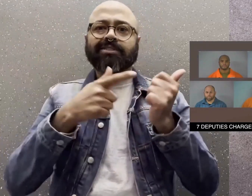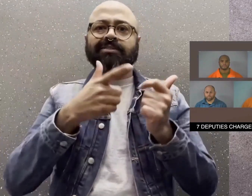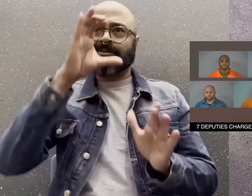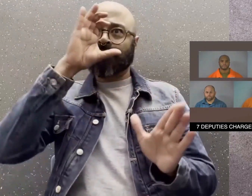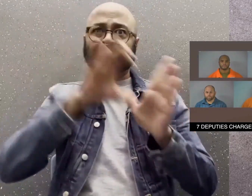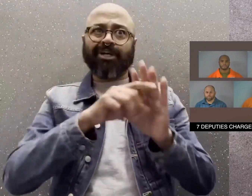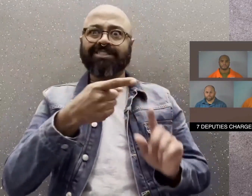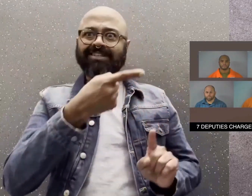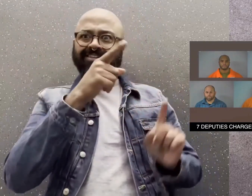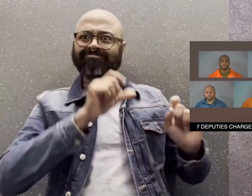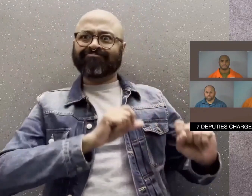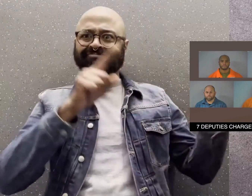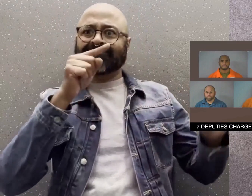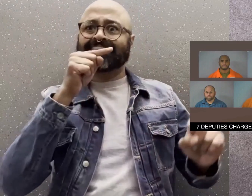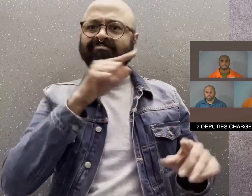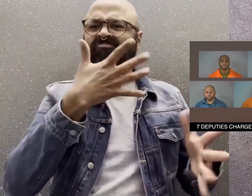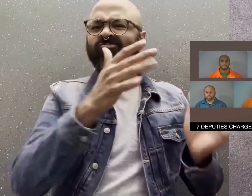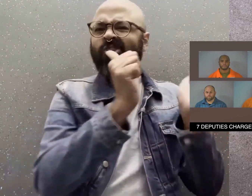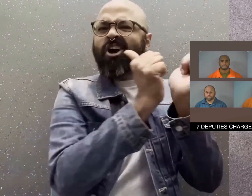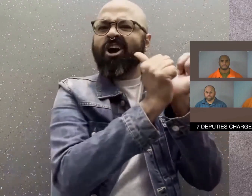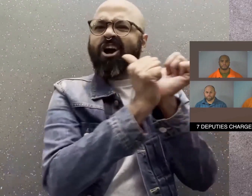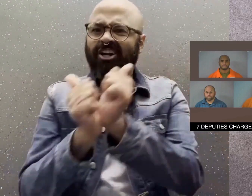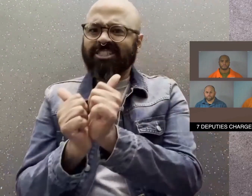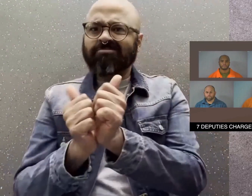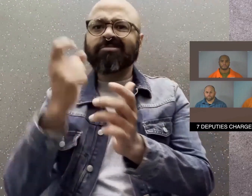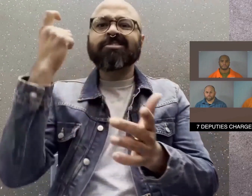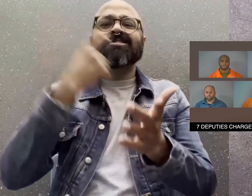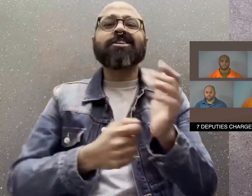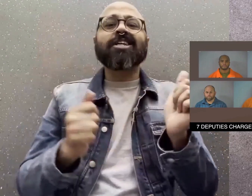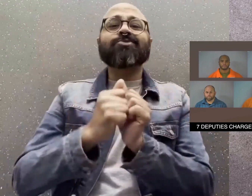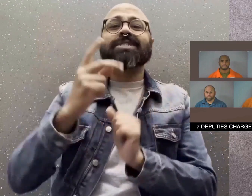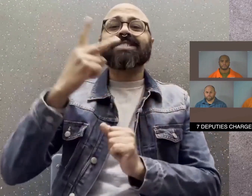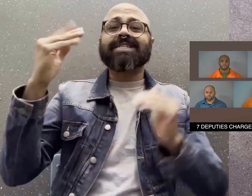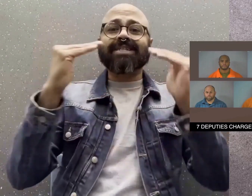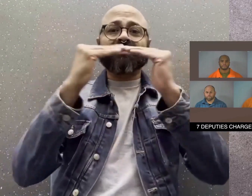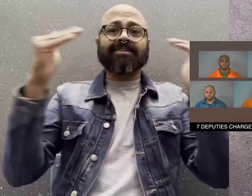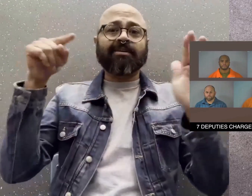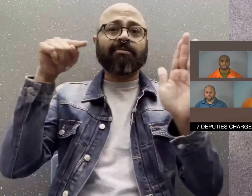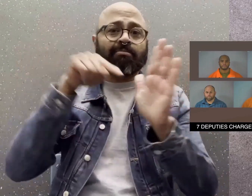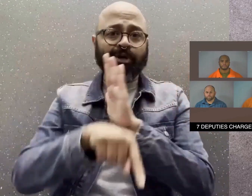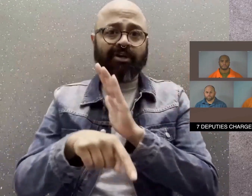the seven deputies pictured here have all been arrested and charged with second-degree murder.